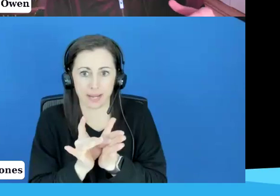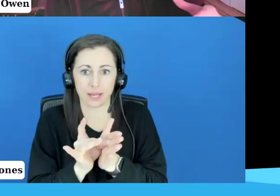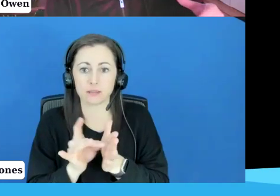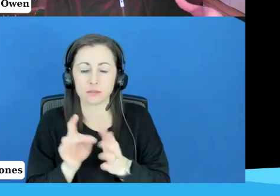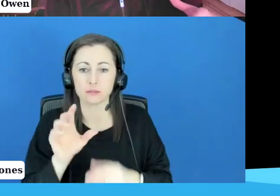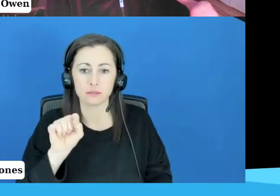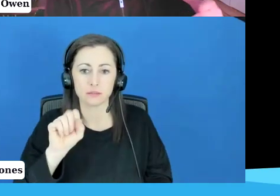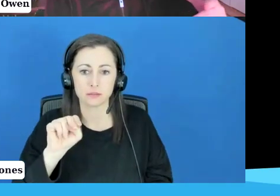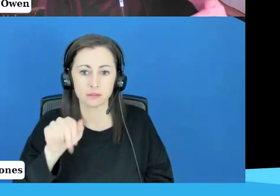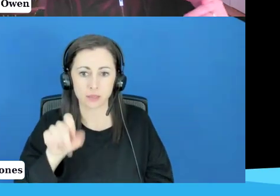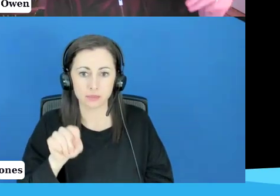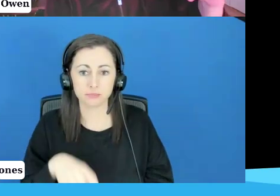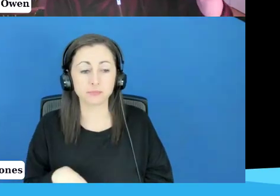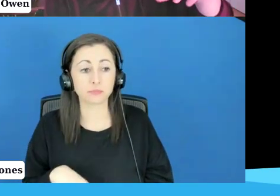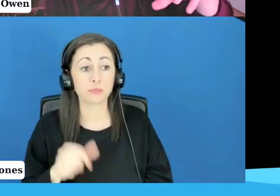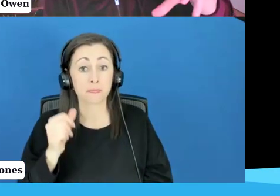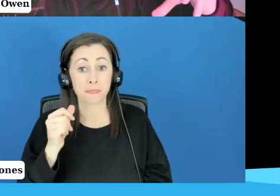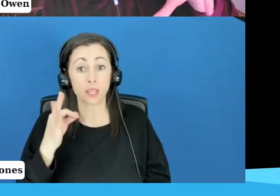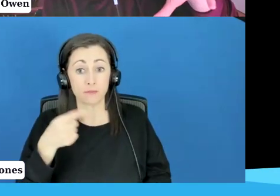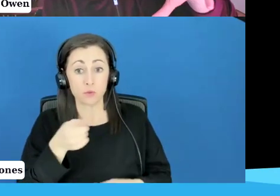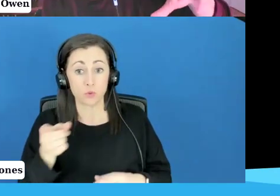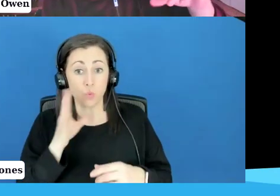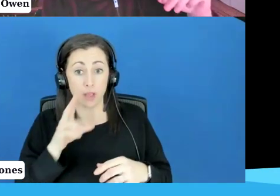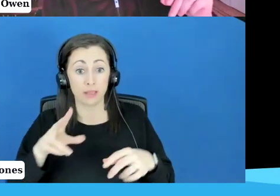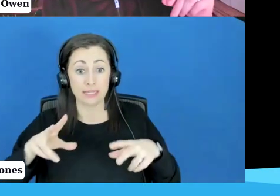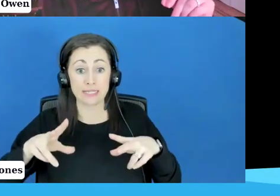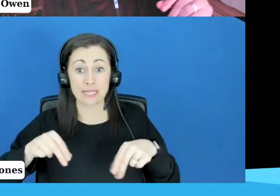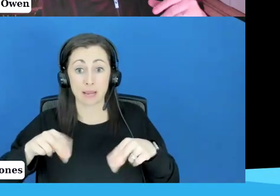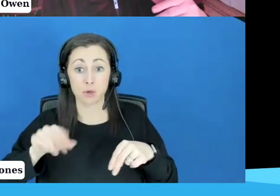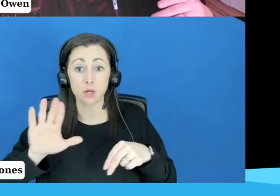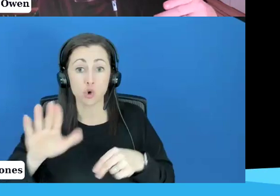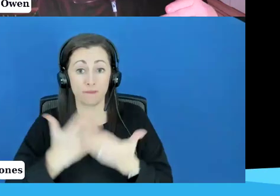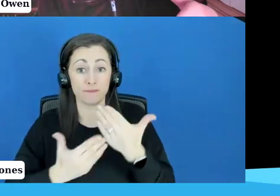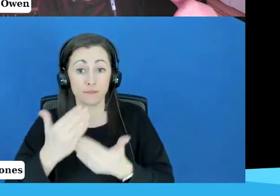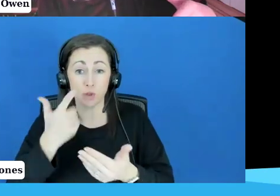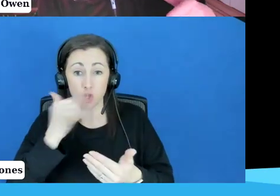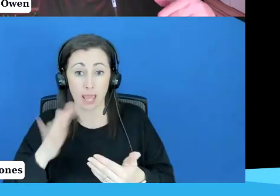If you're going to be diapering and your fingers look a little bit like mine, they have a diaper cream brush.